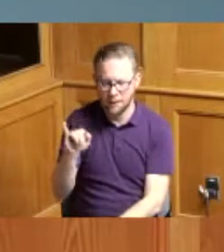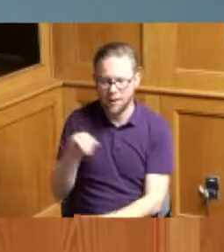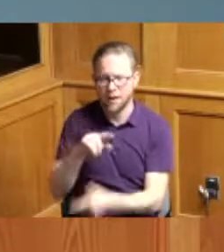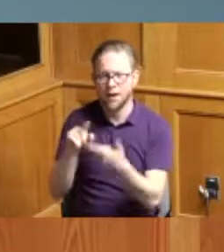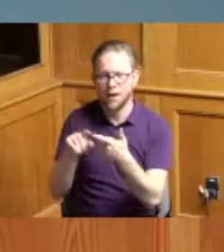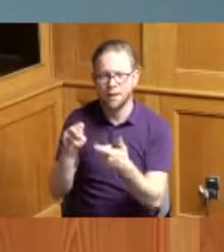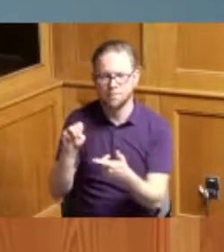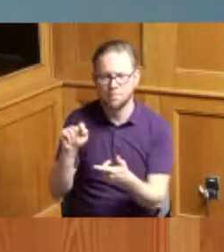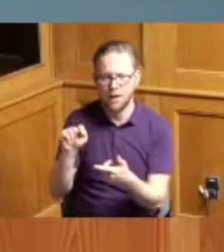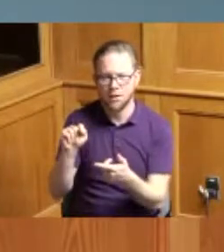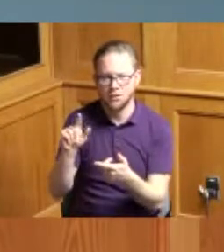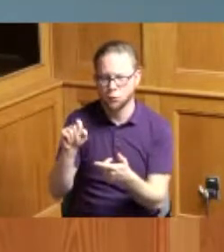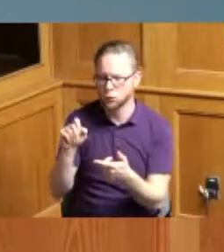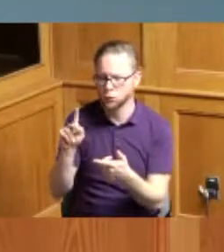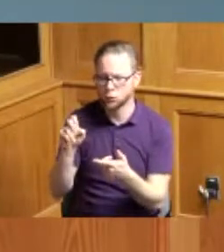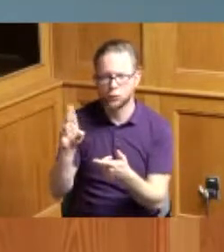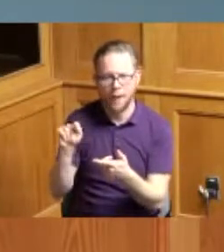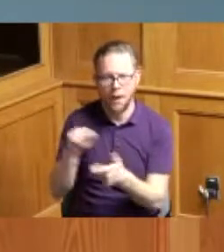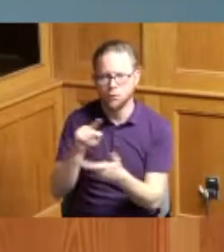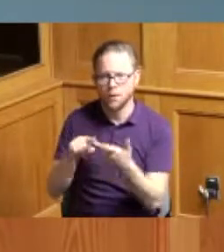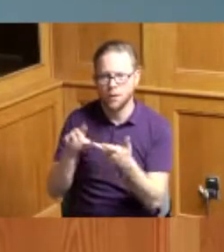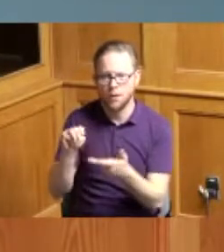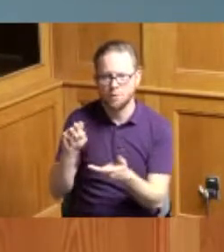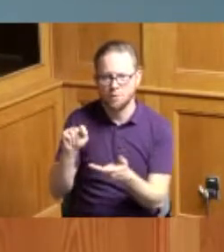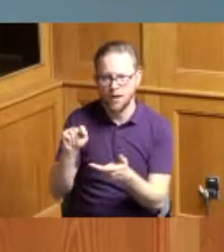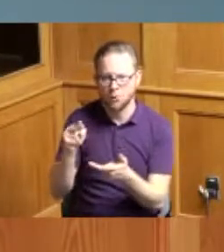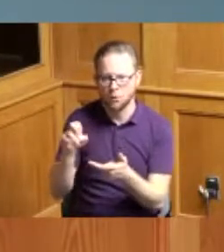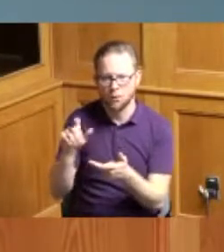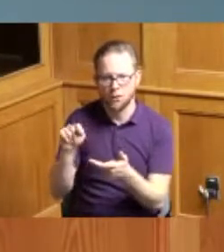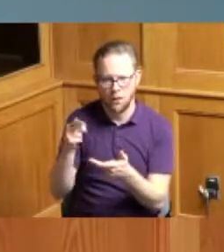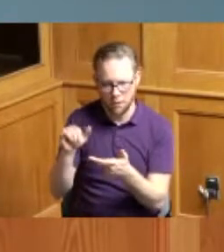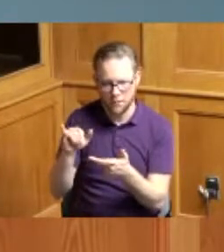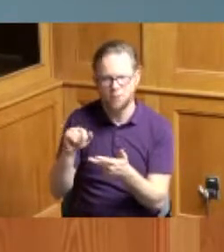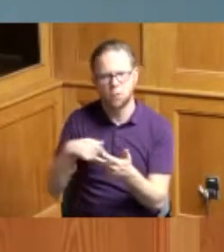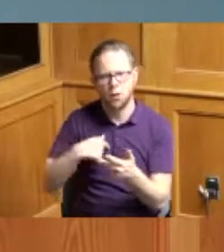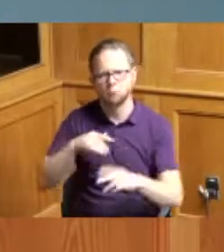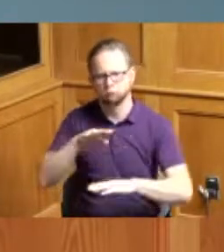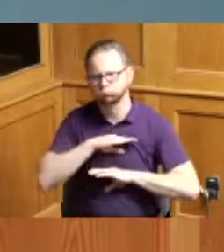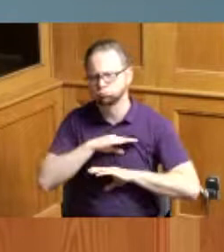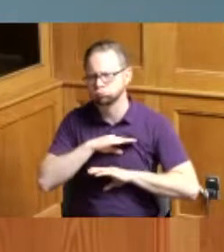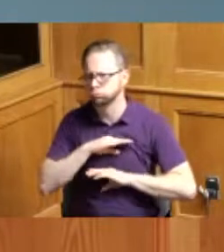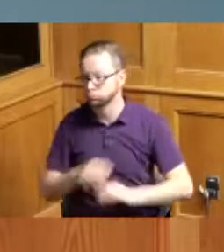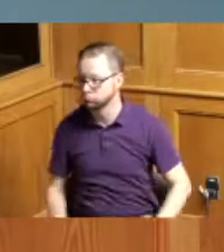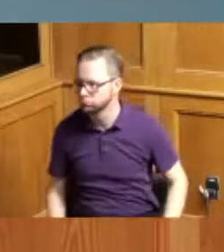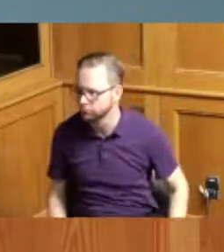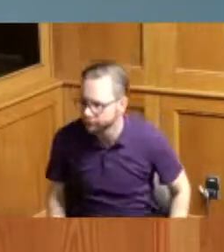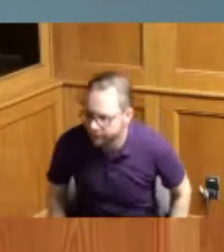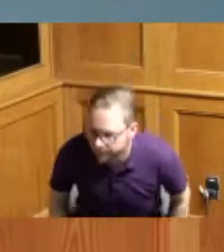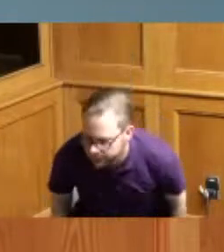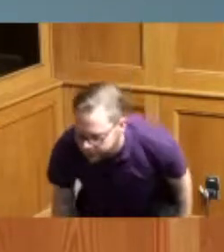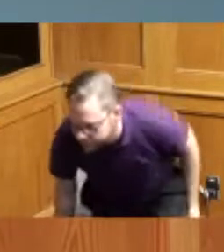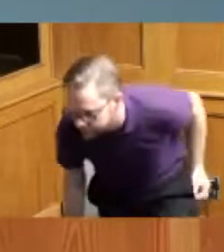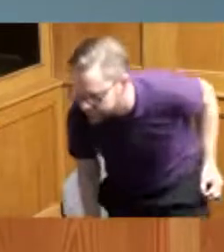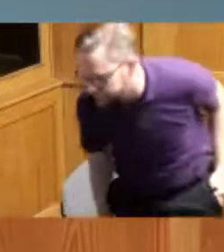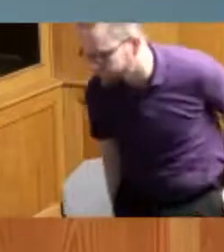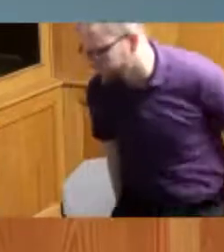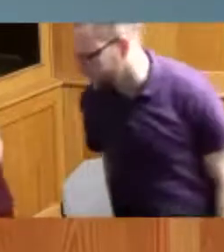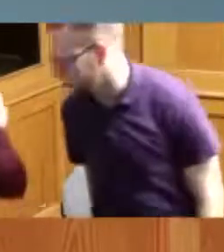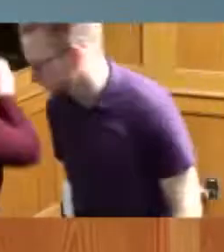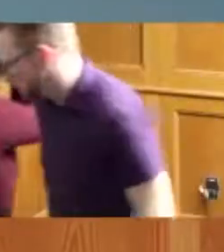Healthy so I'm really happy to see that now as far as my support of the Bengals there's no question